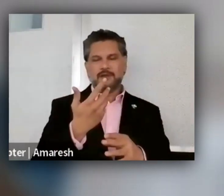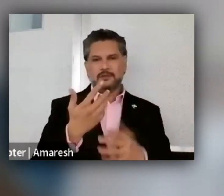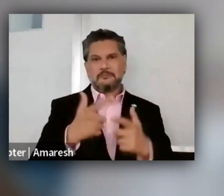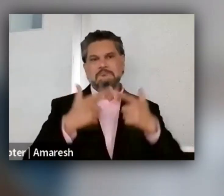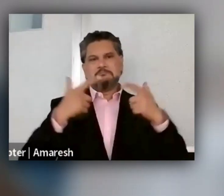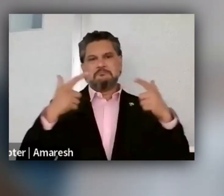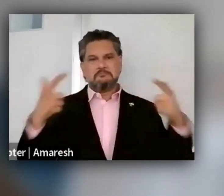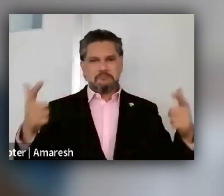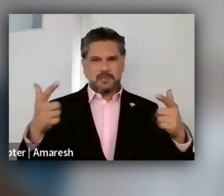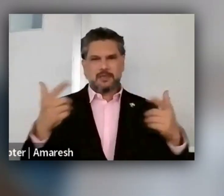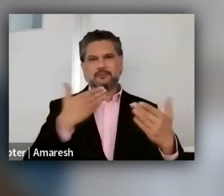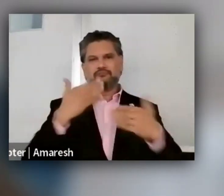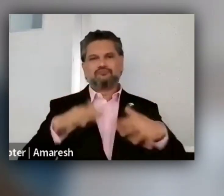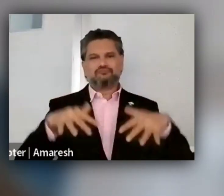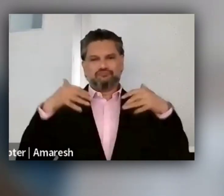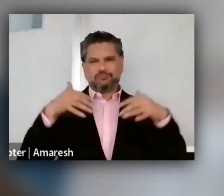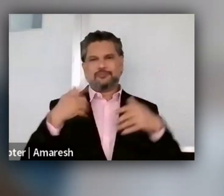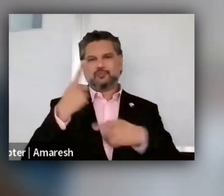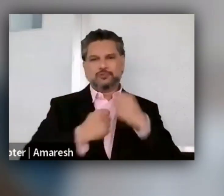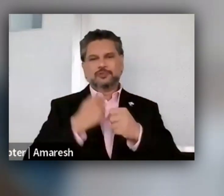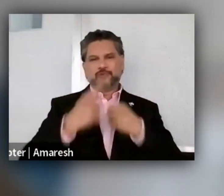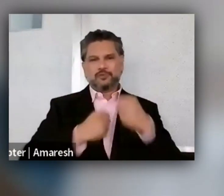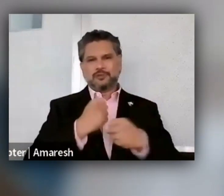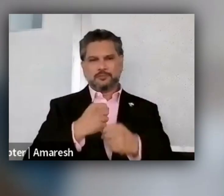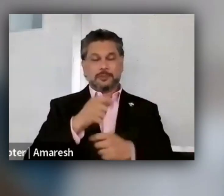symposium that we organize every year in Italy.